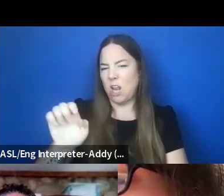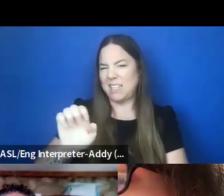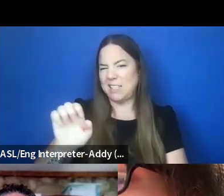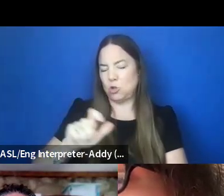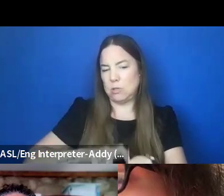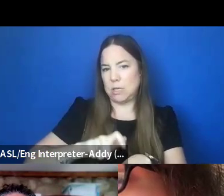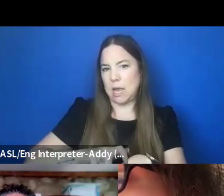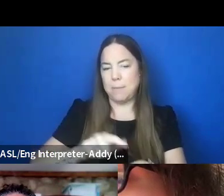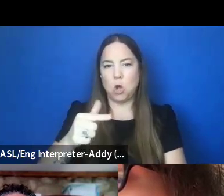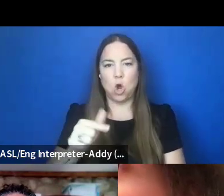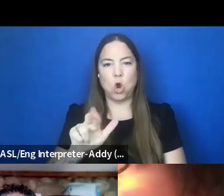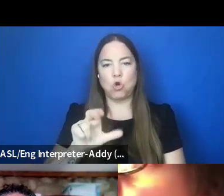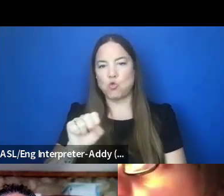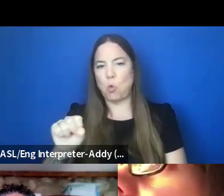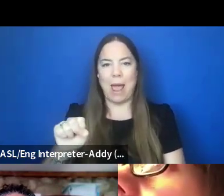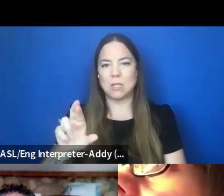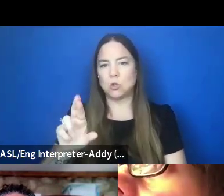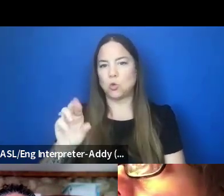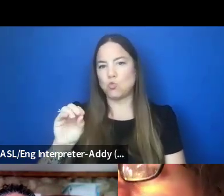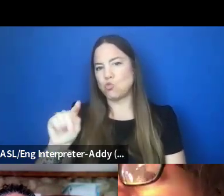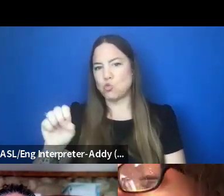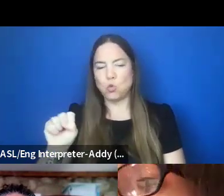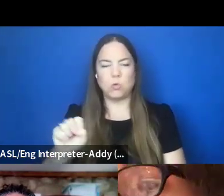Don Dew: webinar for rural Americans with disabilities.